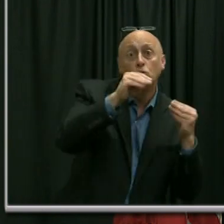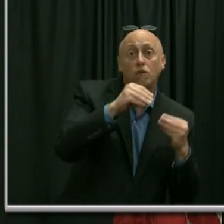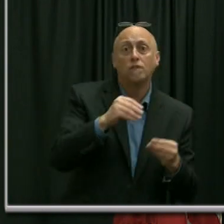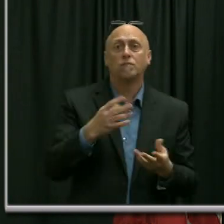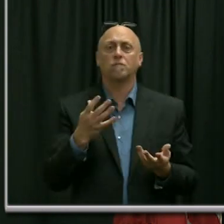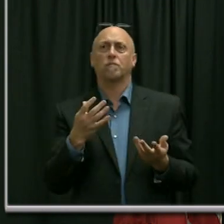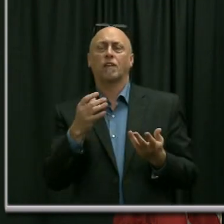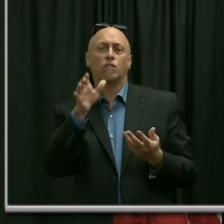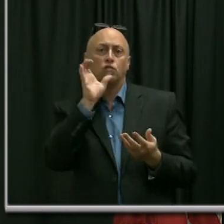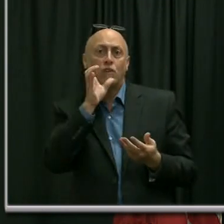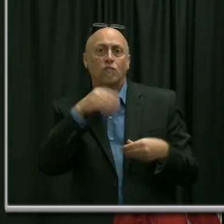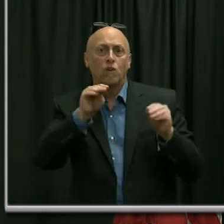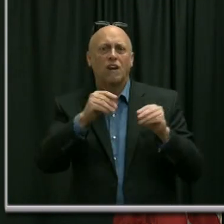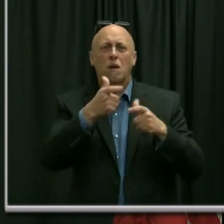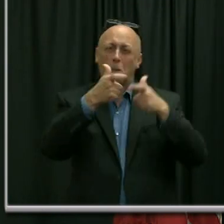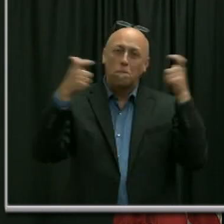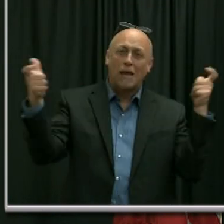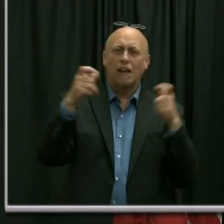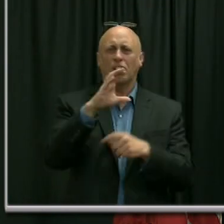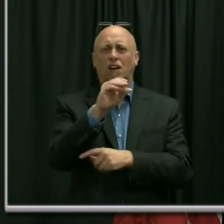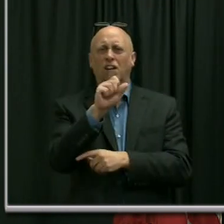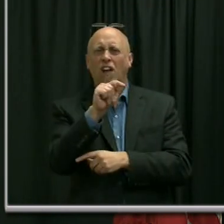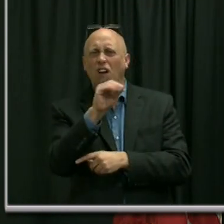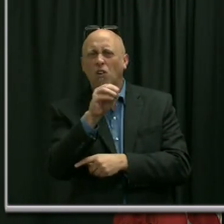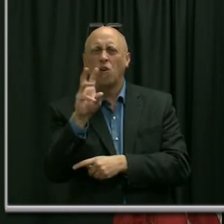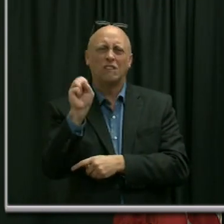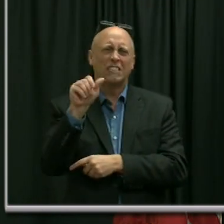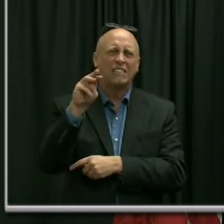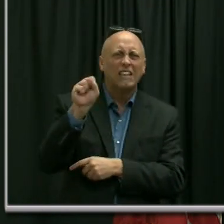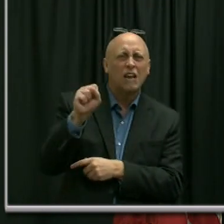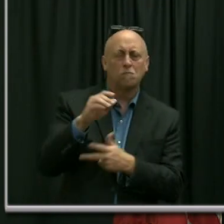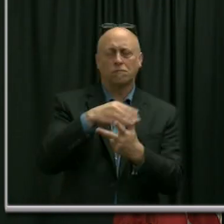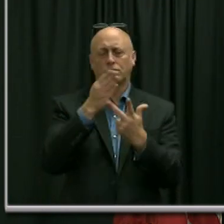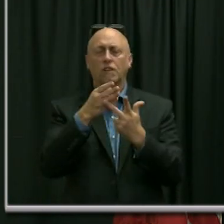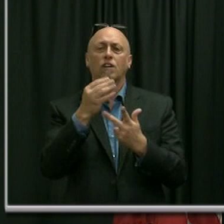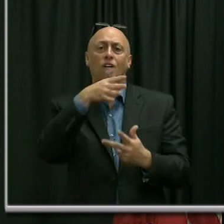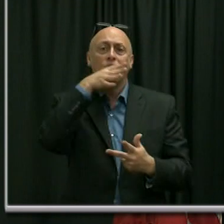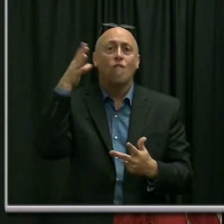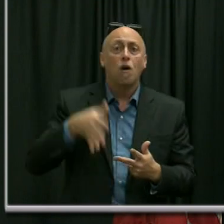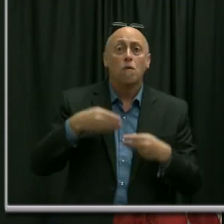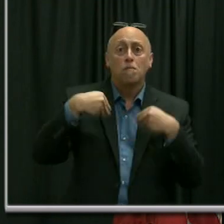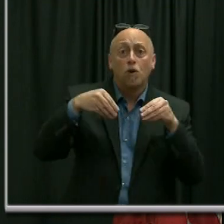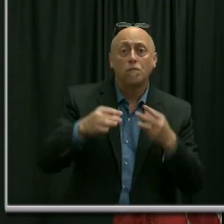OPEN THESE INCLUDE GROCERY AND